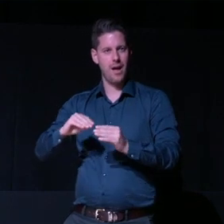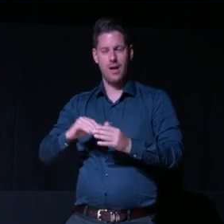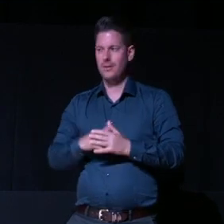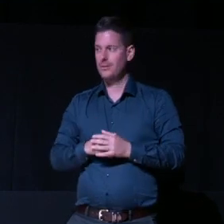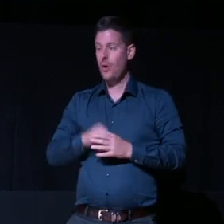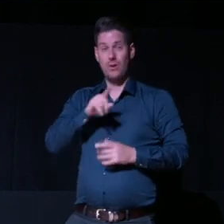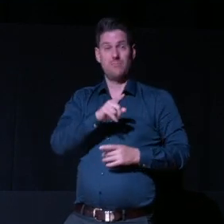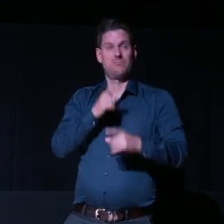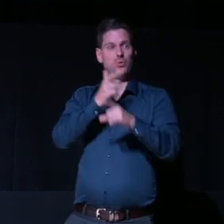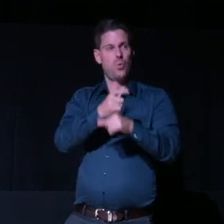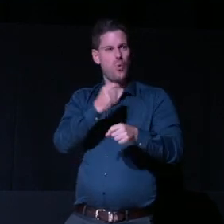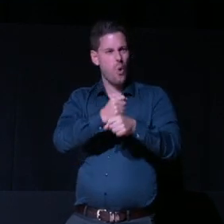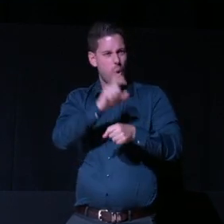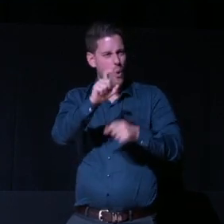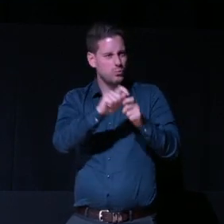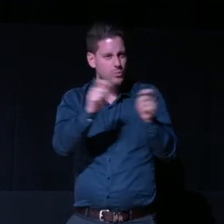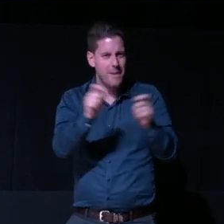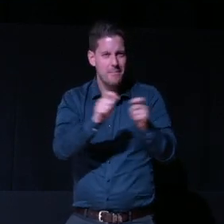Gold Coast Bulletin, I think it was, and then a bunch of